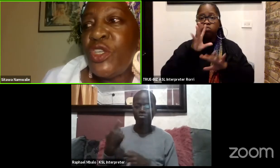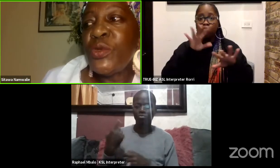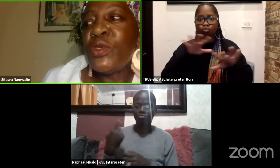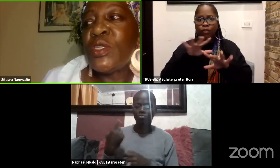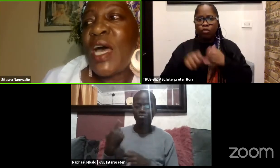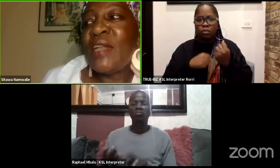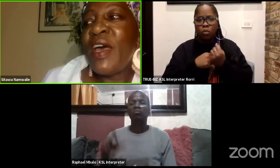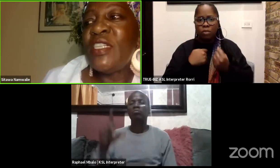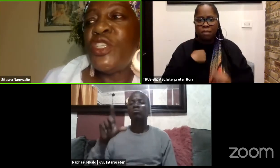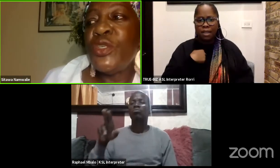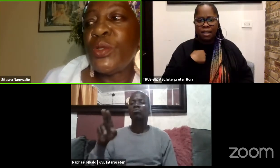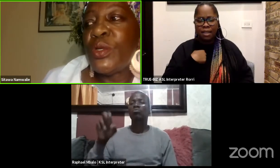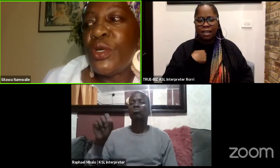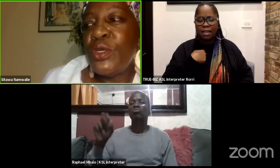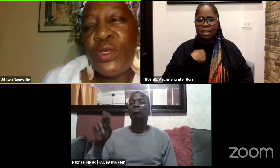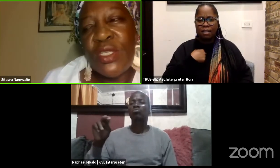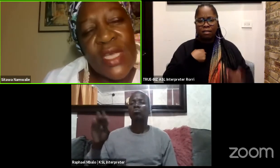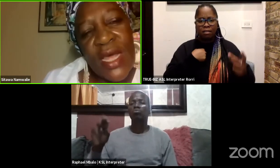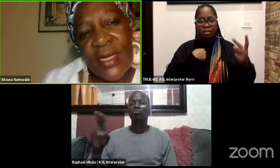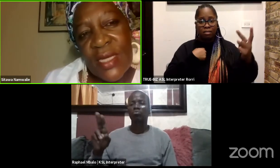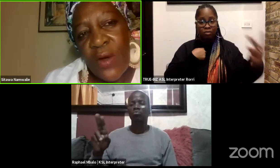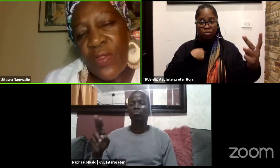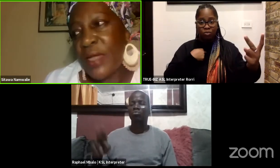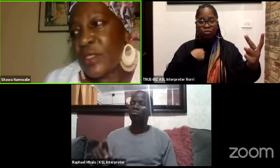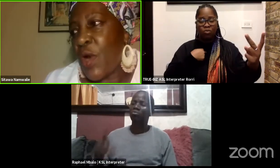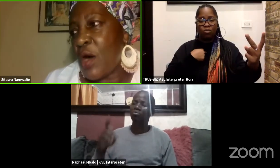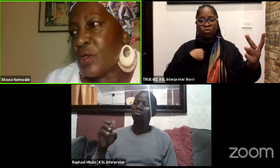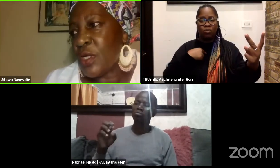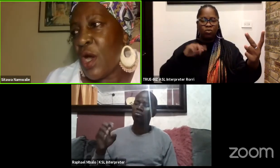"Deuce, advantage you, you stared down that crowd.